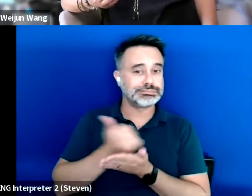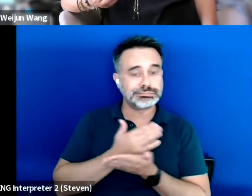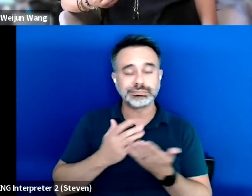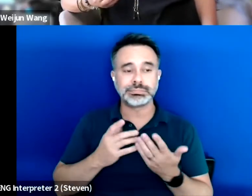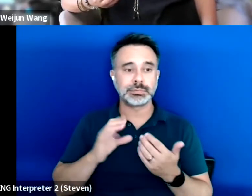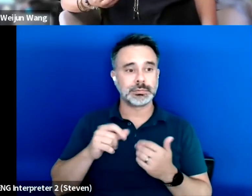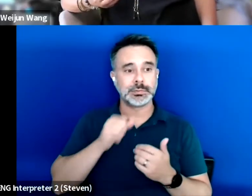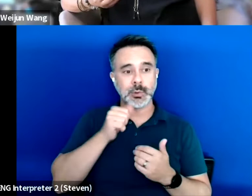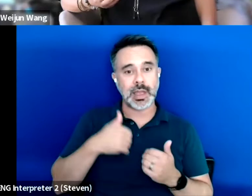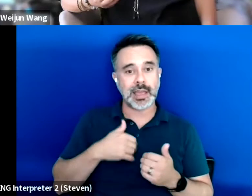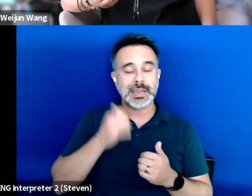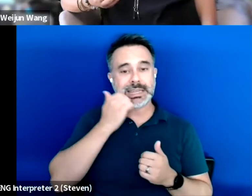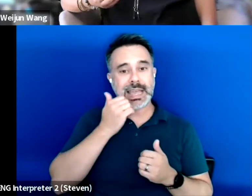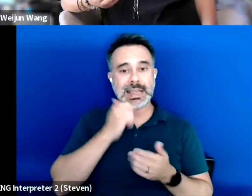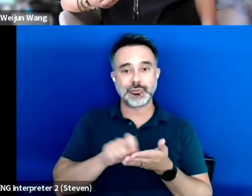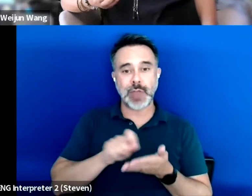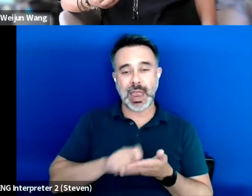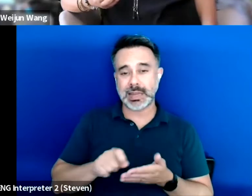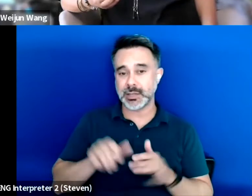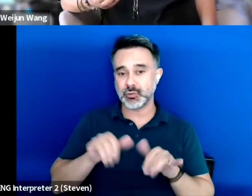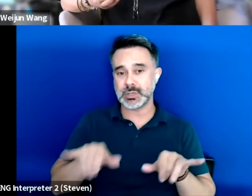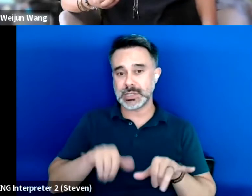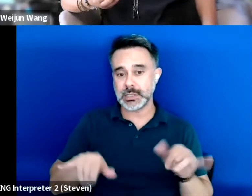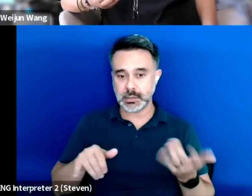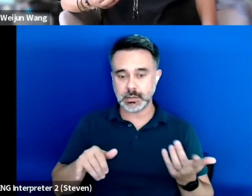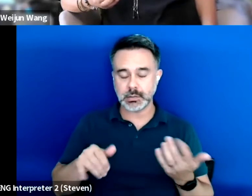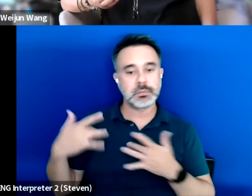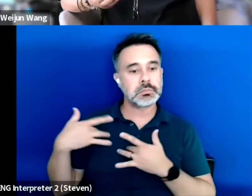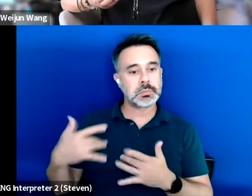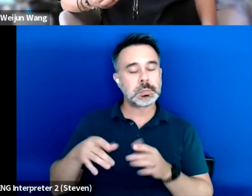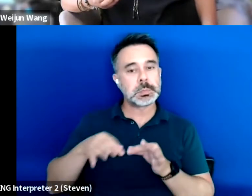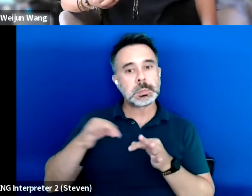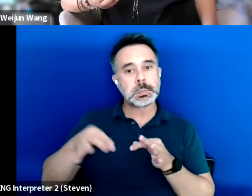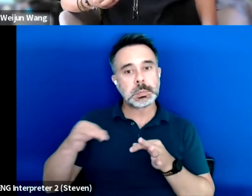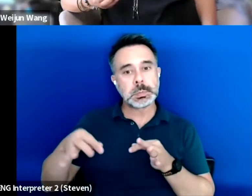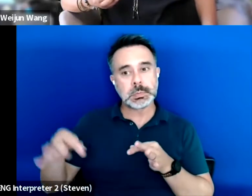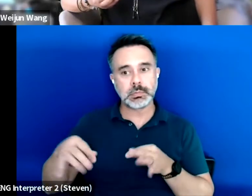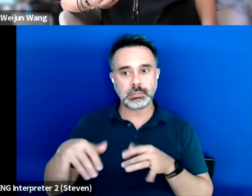Death and deep uncertainty are realities that disabled and chronically ill people know intimately.